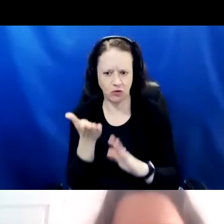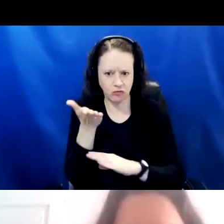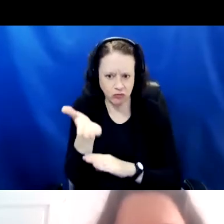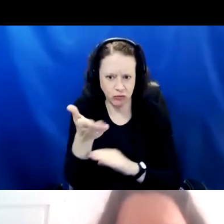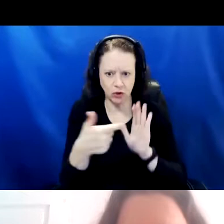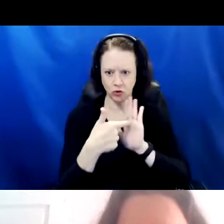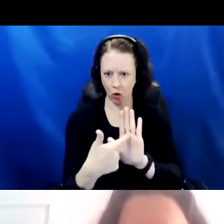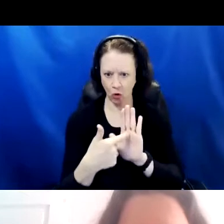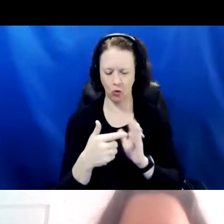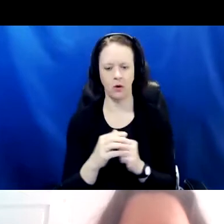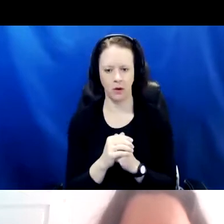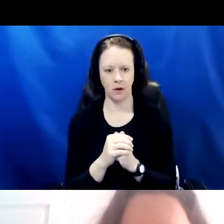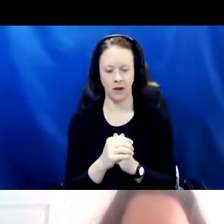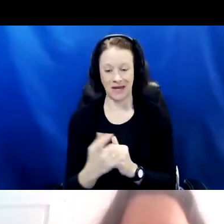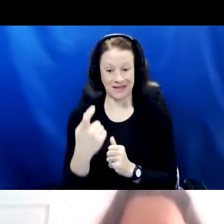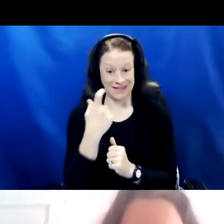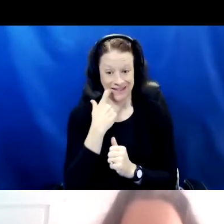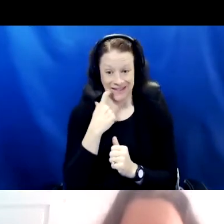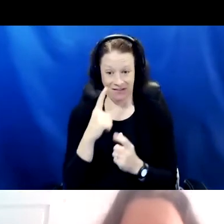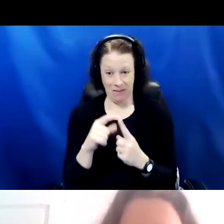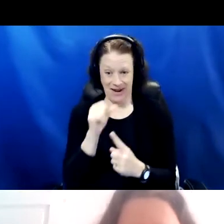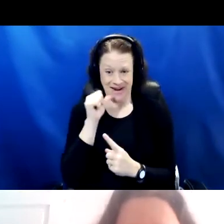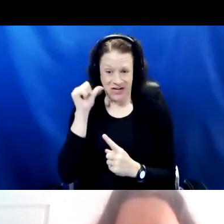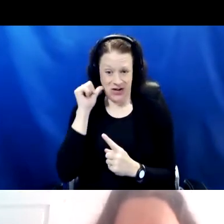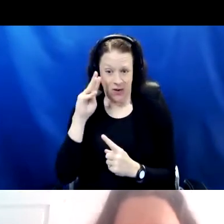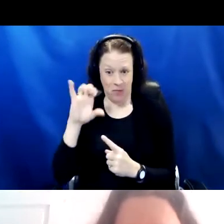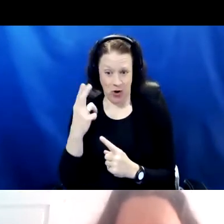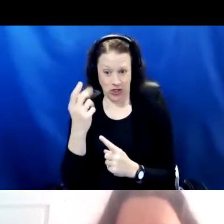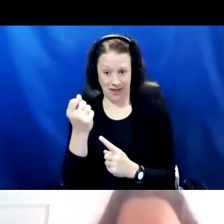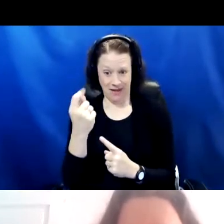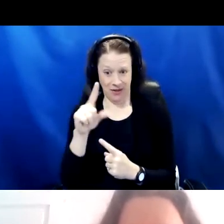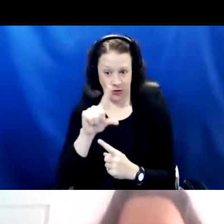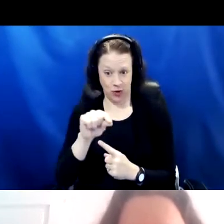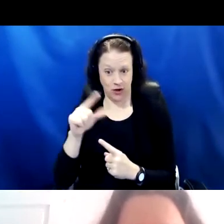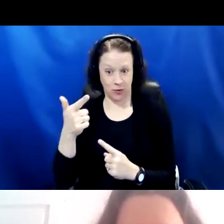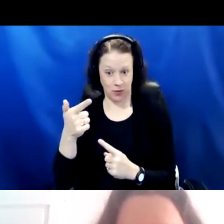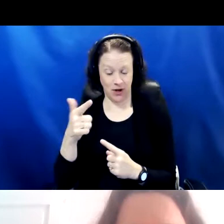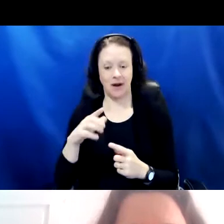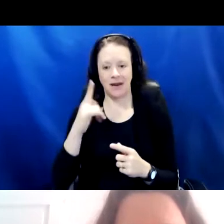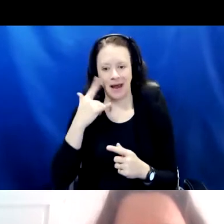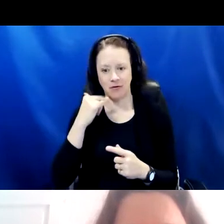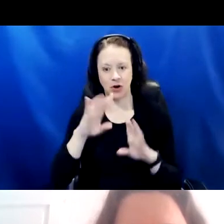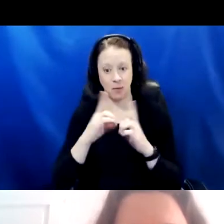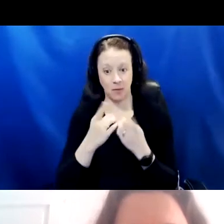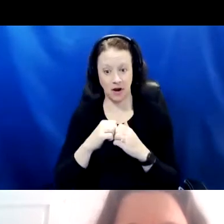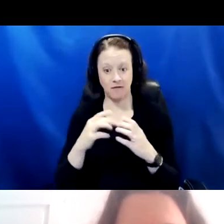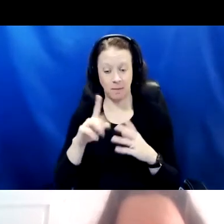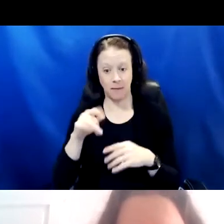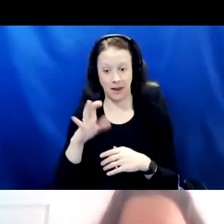So hot off the presses from yesterday, March 11, 2021, the California Department of Public Health issued